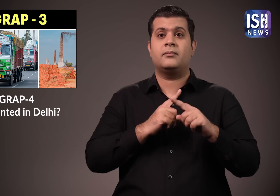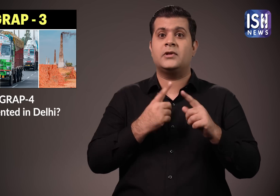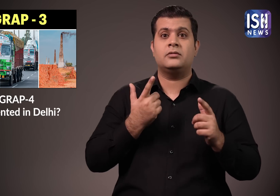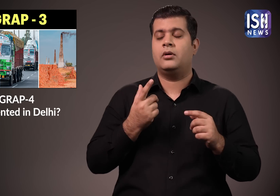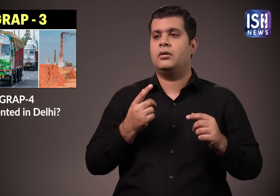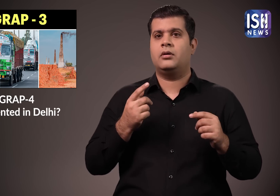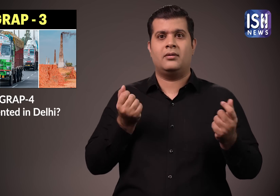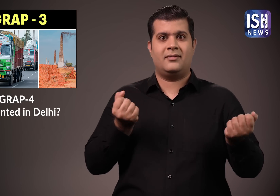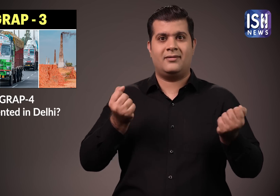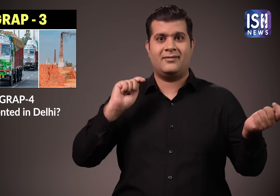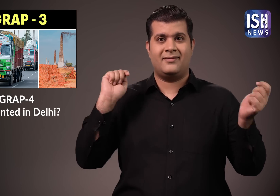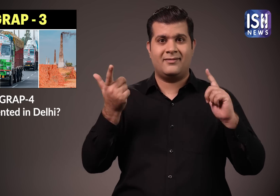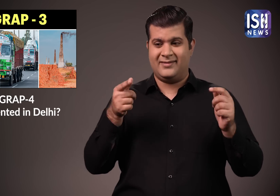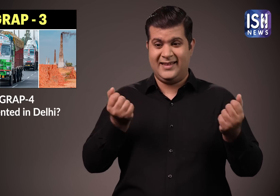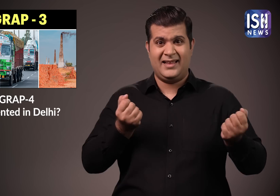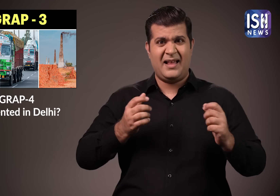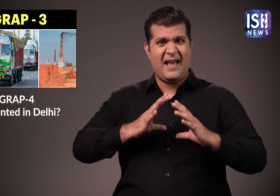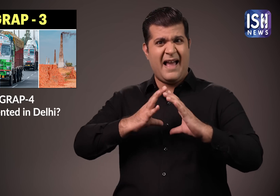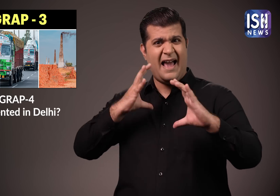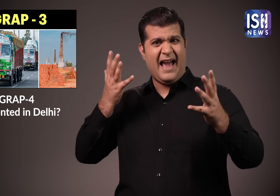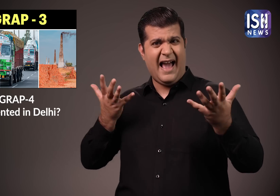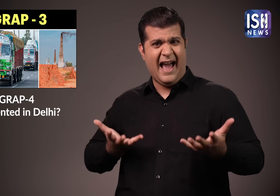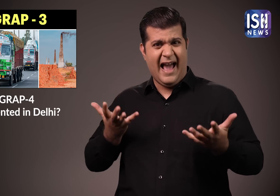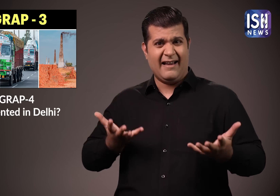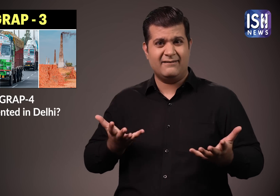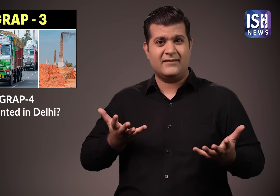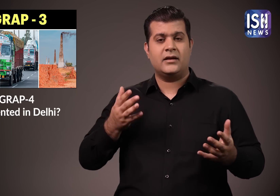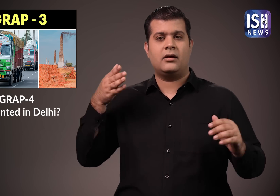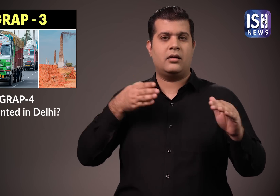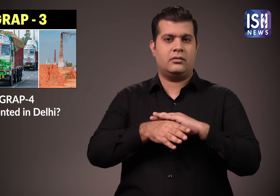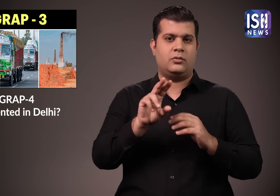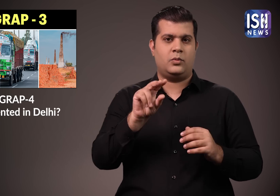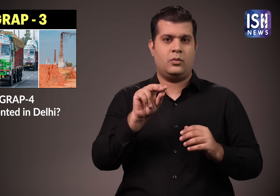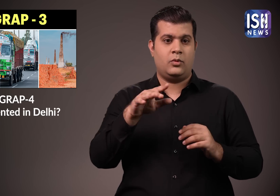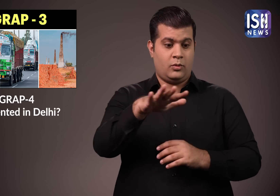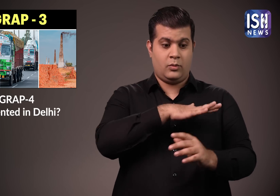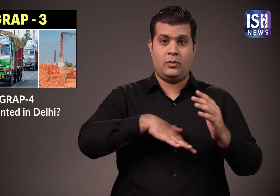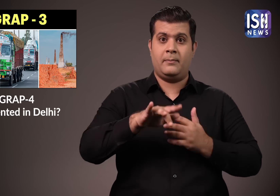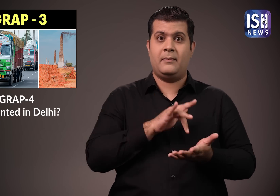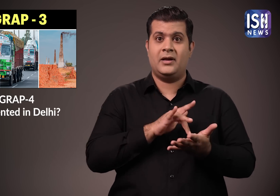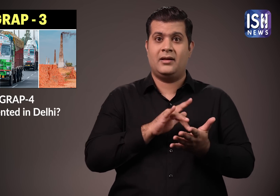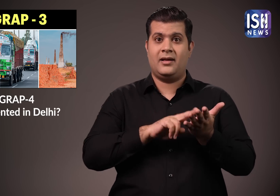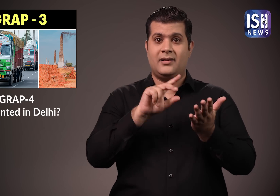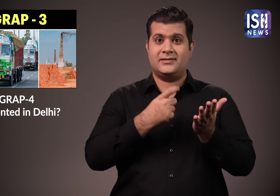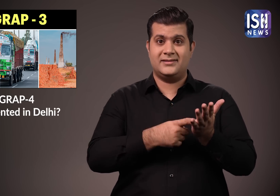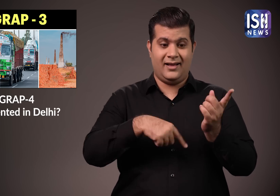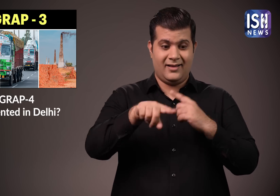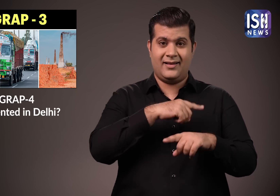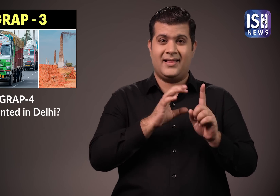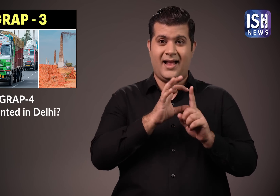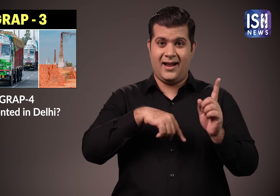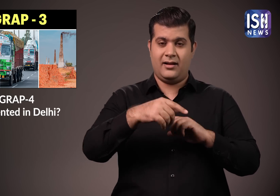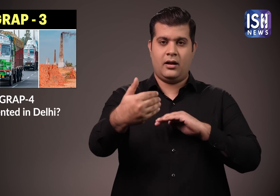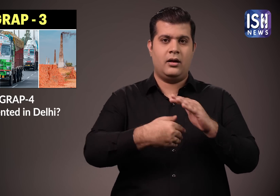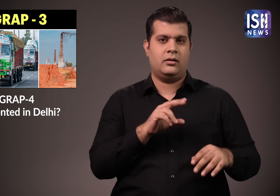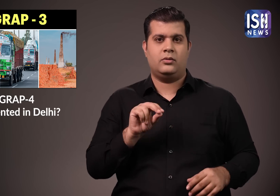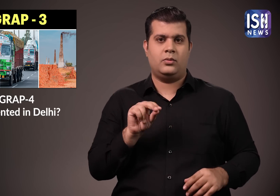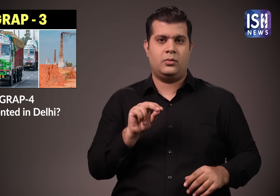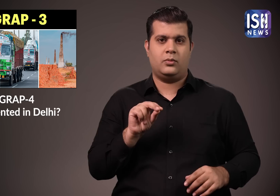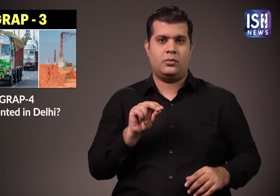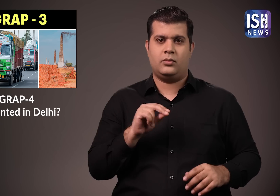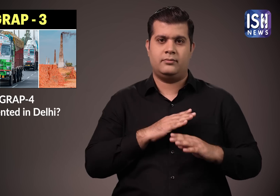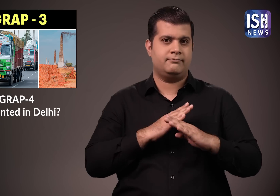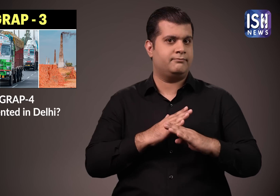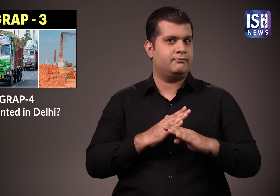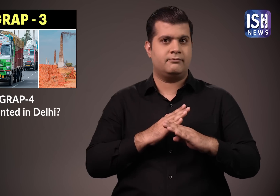Another measure includes limiting the entry of heavy vehicles into Delhi-NCR.